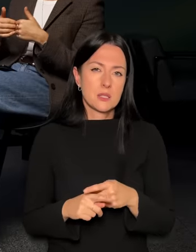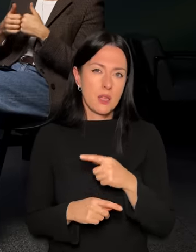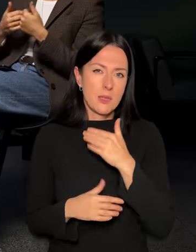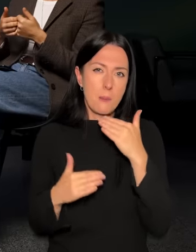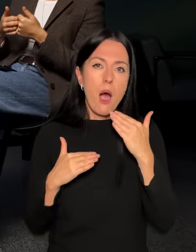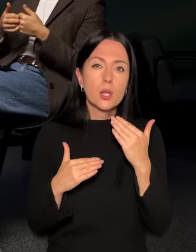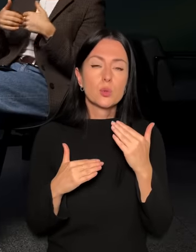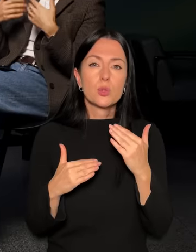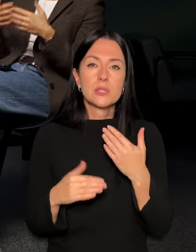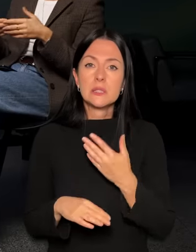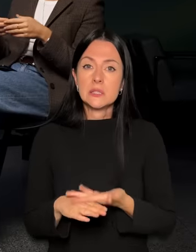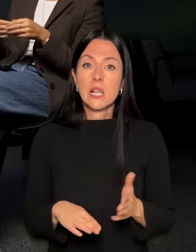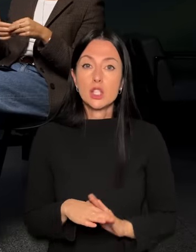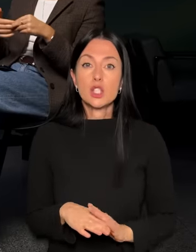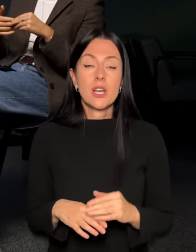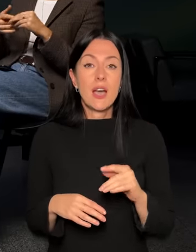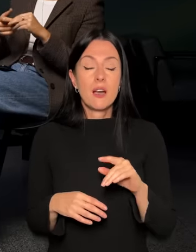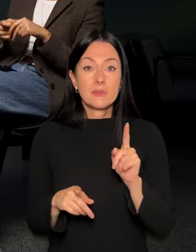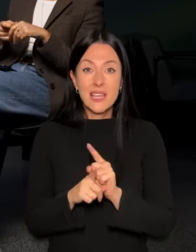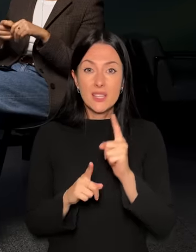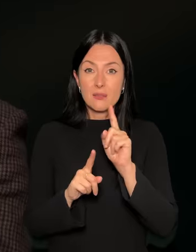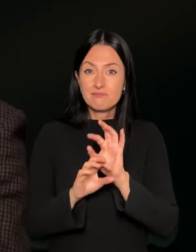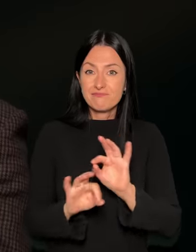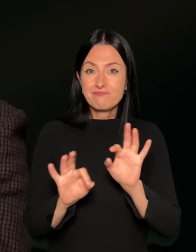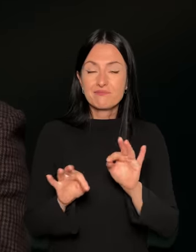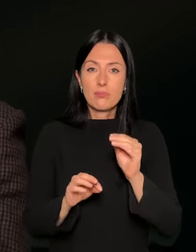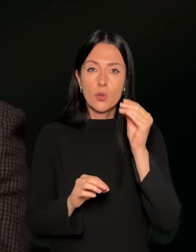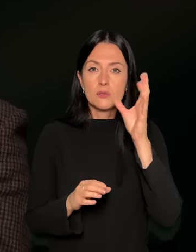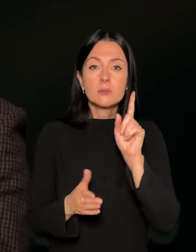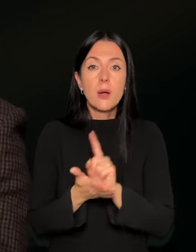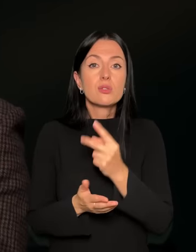I believe that adult education should prioritize these topics so